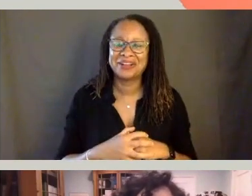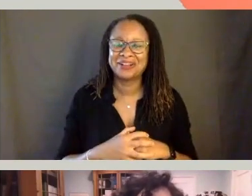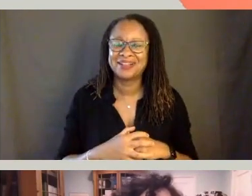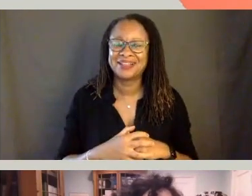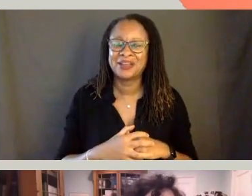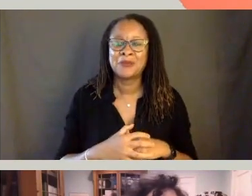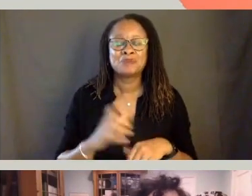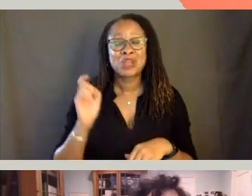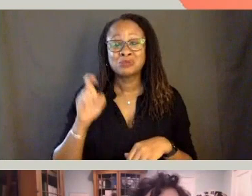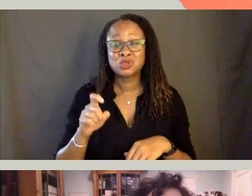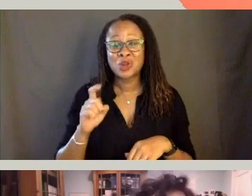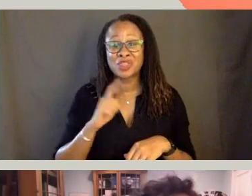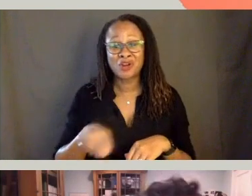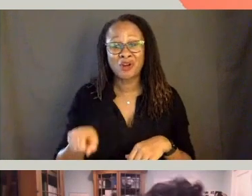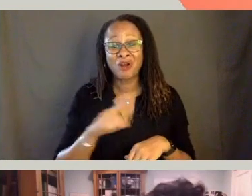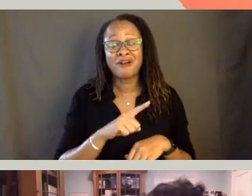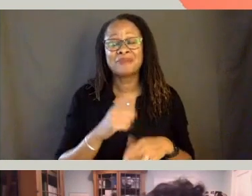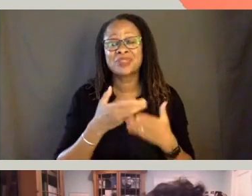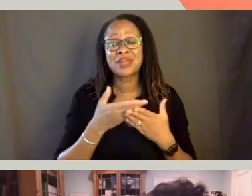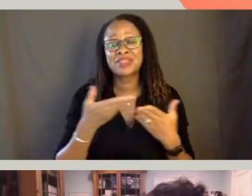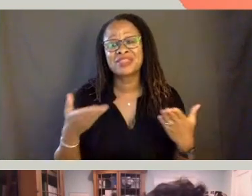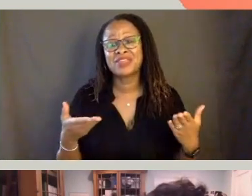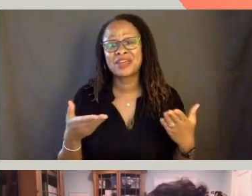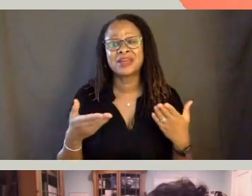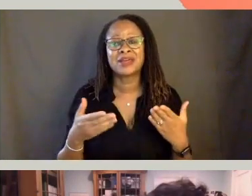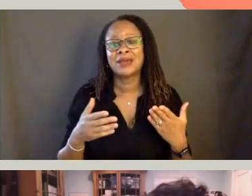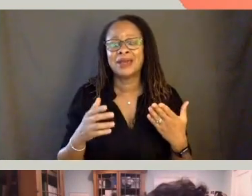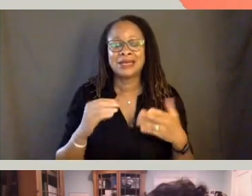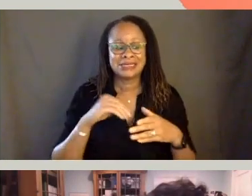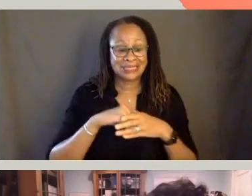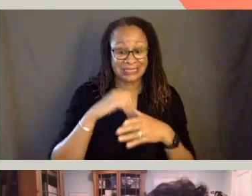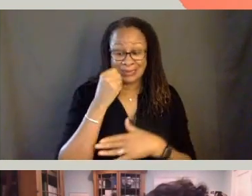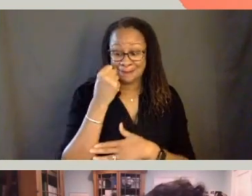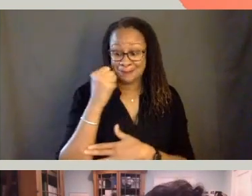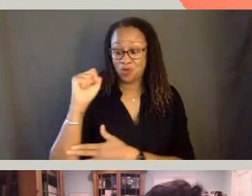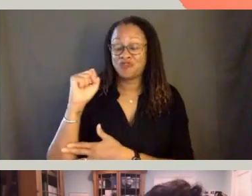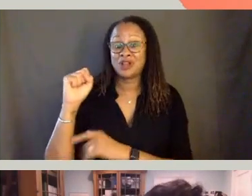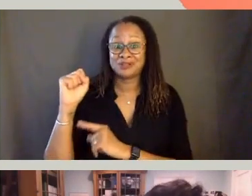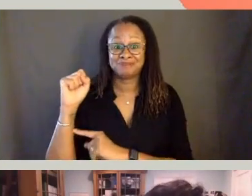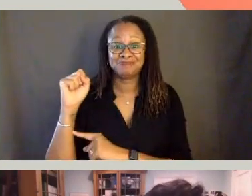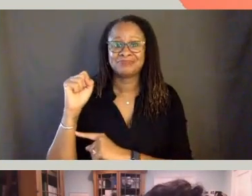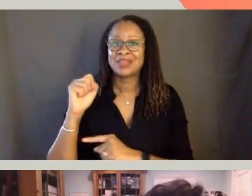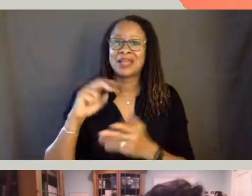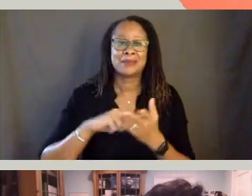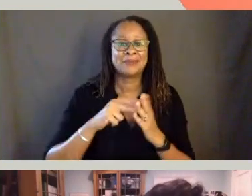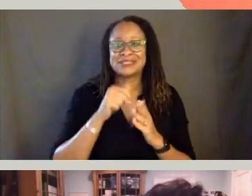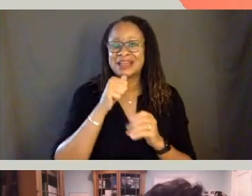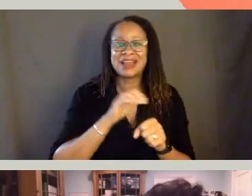I'm sure there are, I think the thing is like being in movement is like not having enough capacity or resources